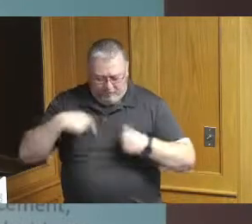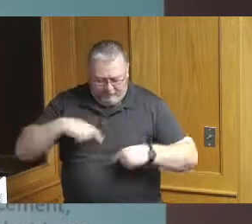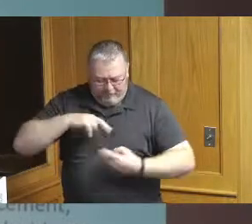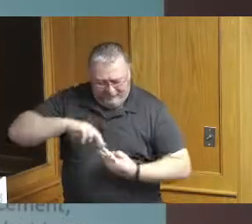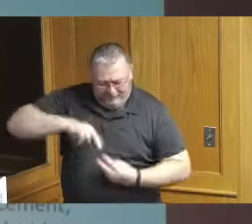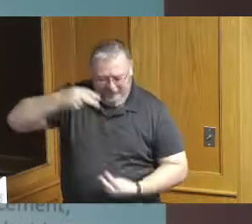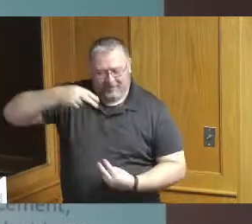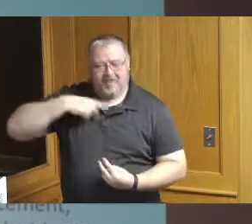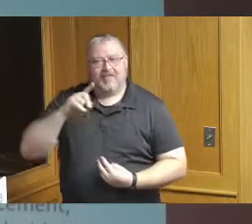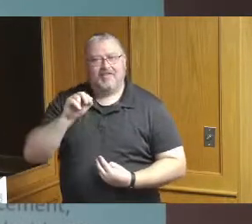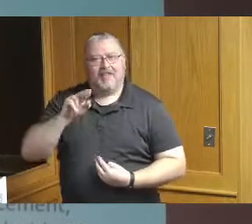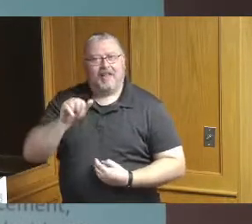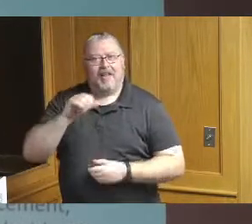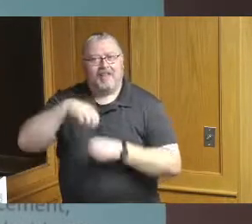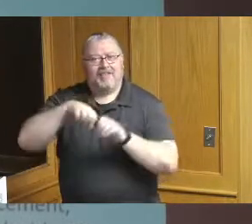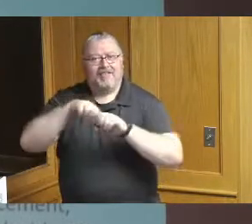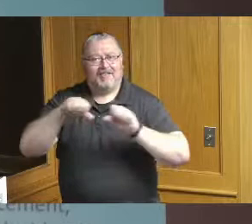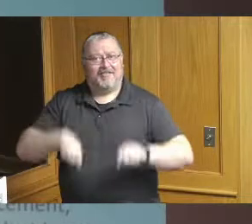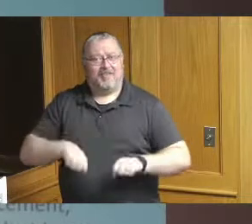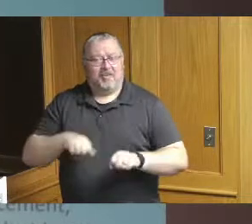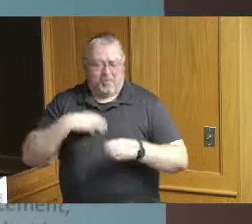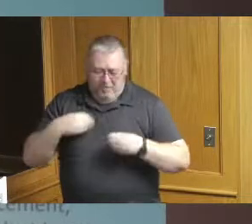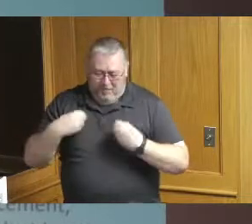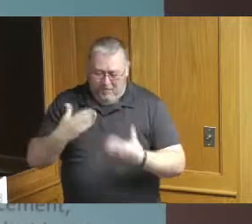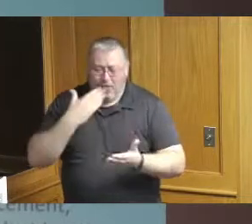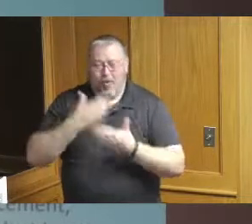and that provides great opportunities for departments to